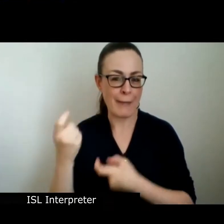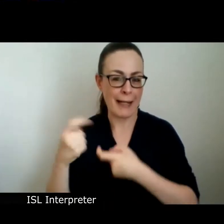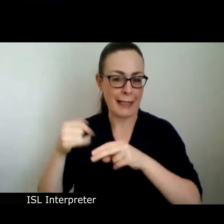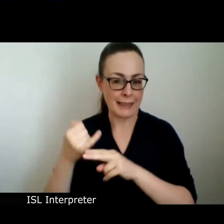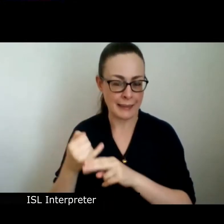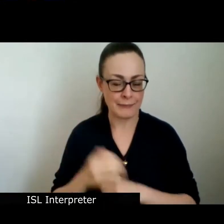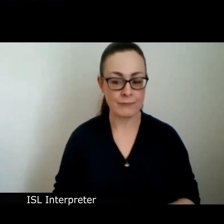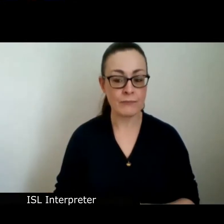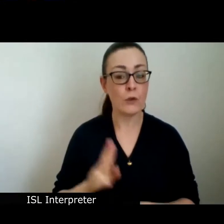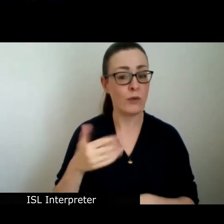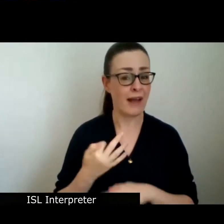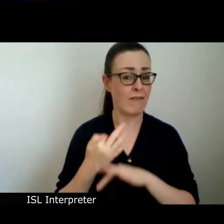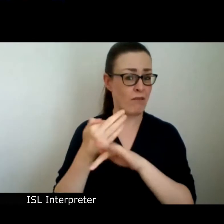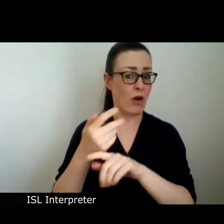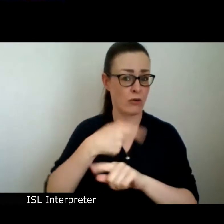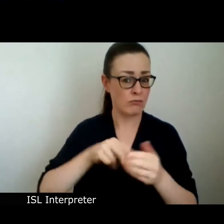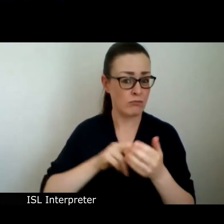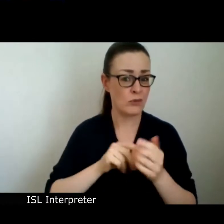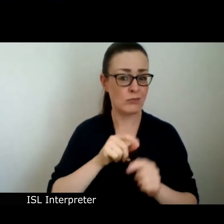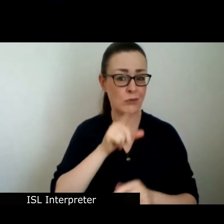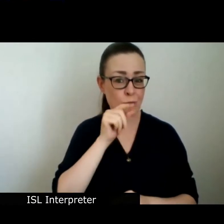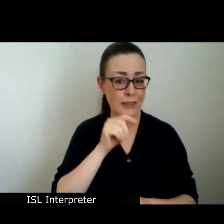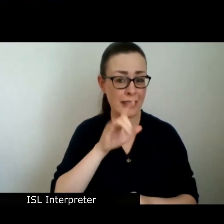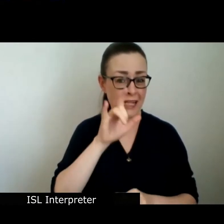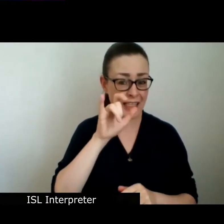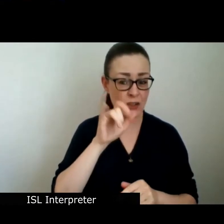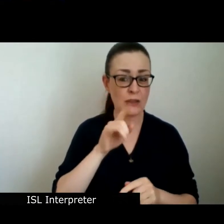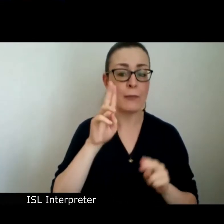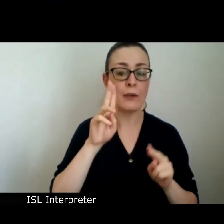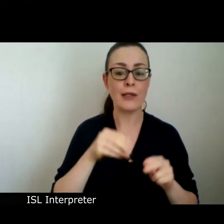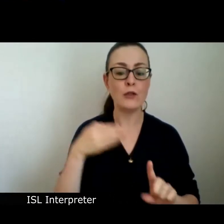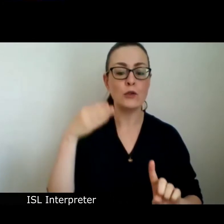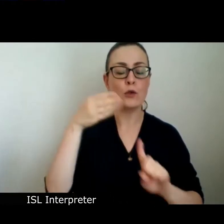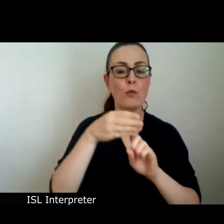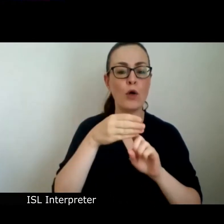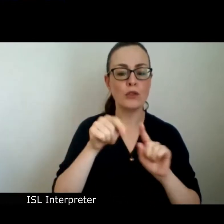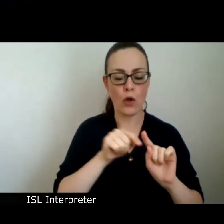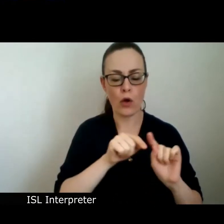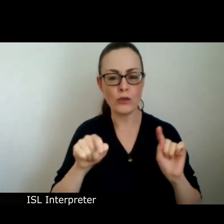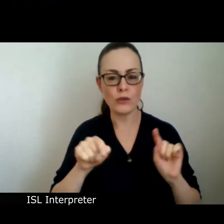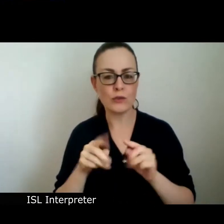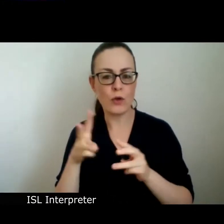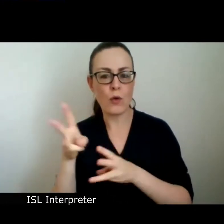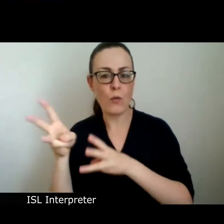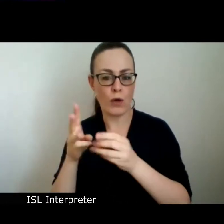follow us on twitter instagram at towards_work and or visit our website at towardswork.ie.